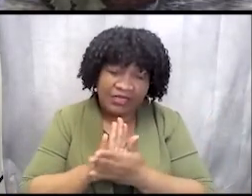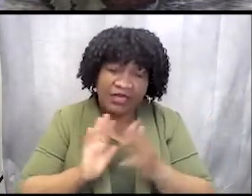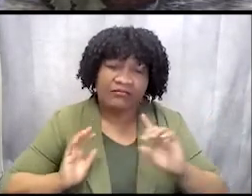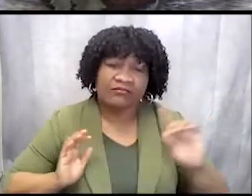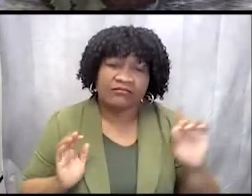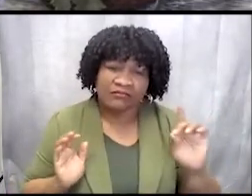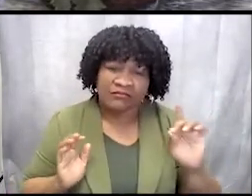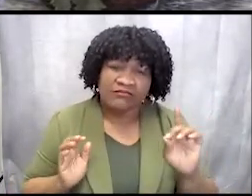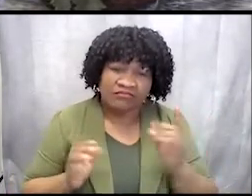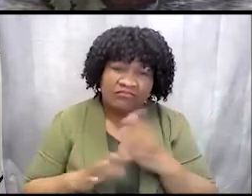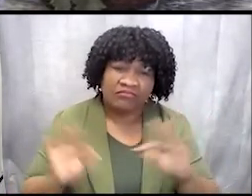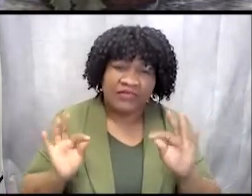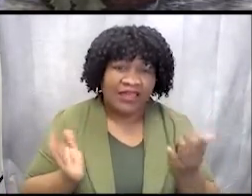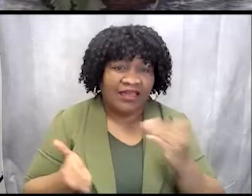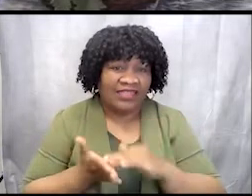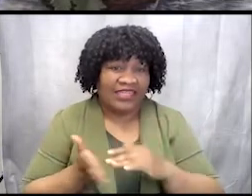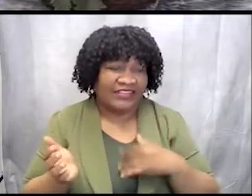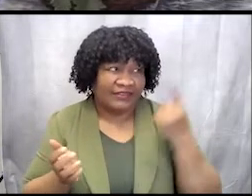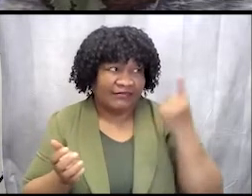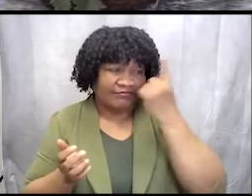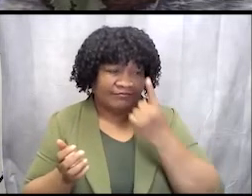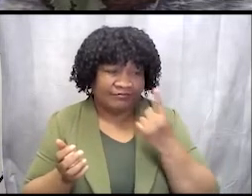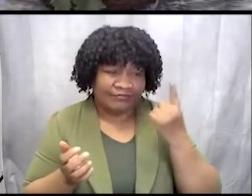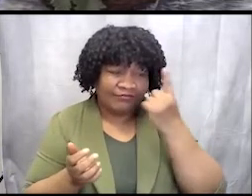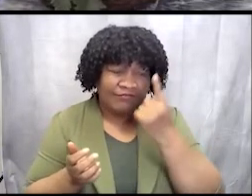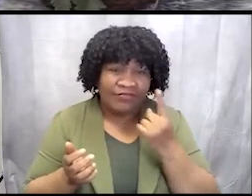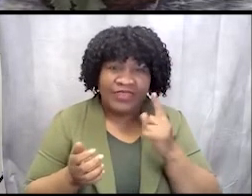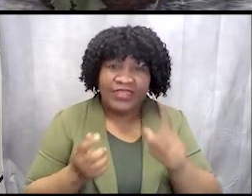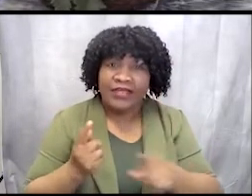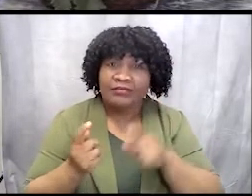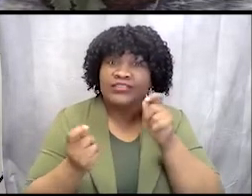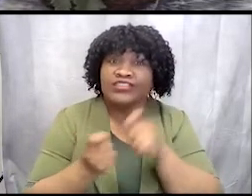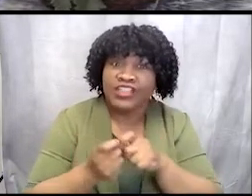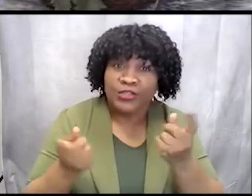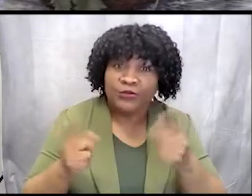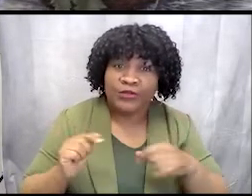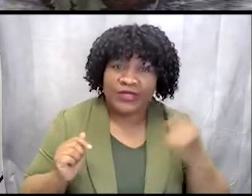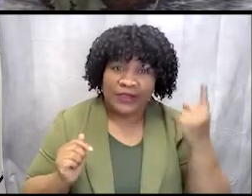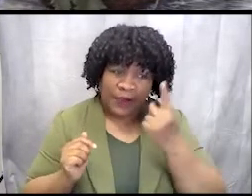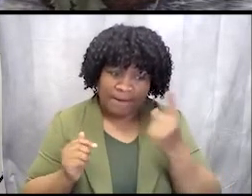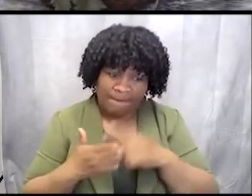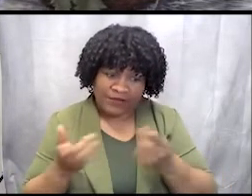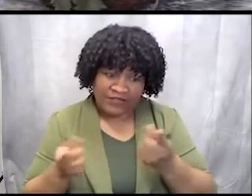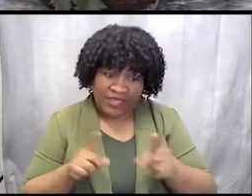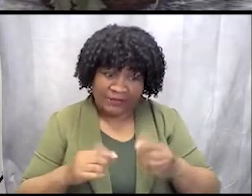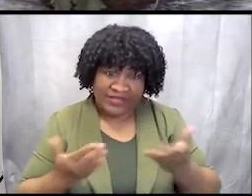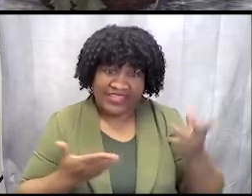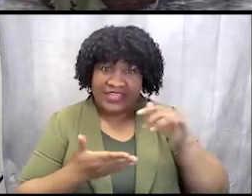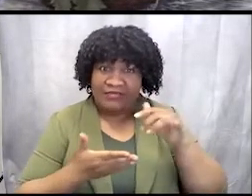And so it occurs to me, particularly when we think about what's going on in New York,